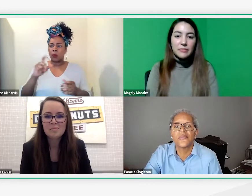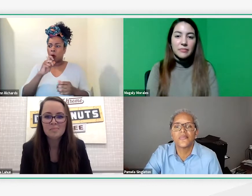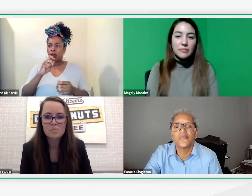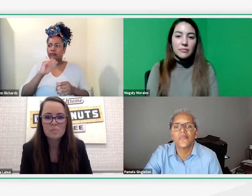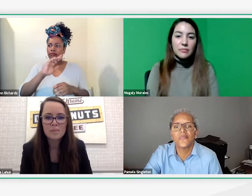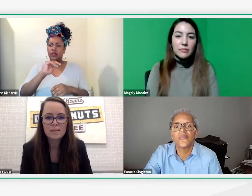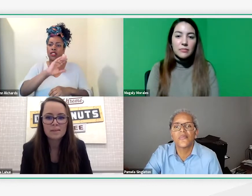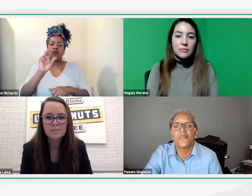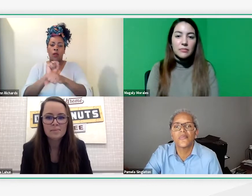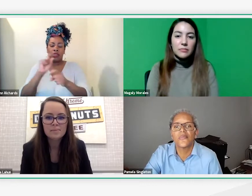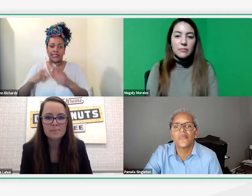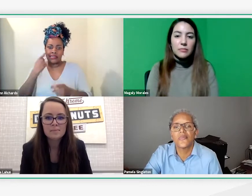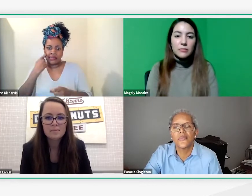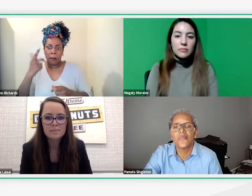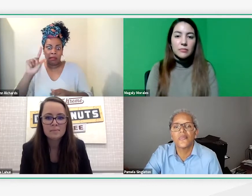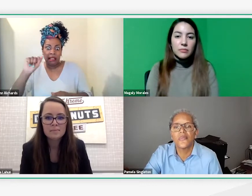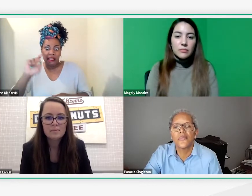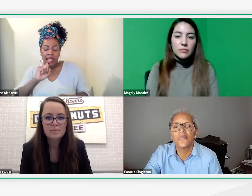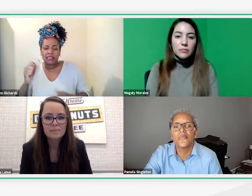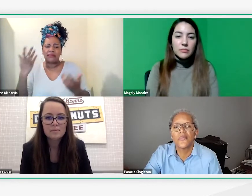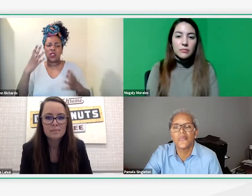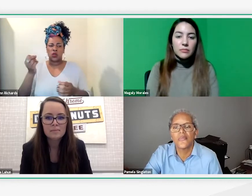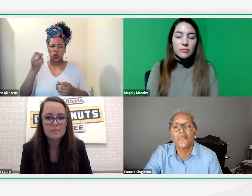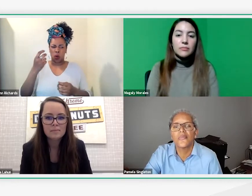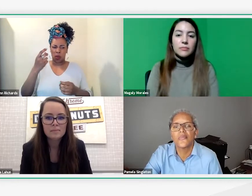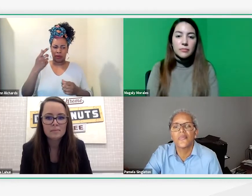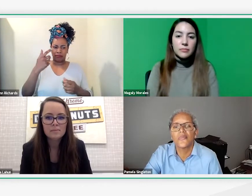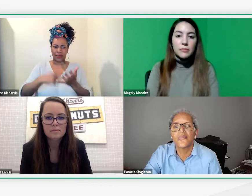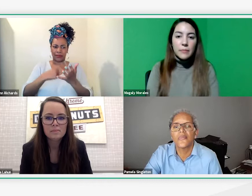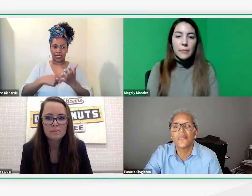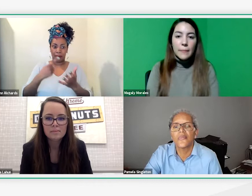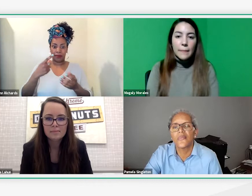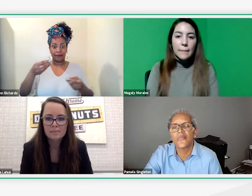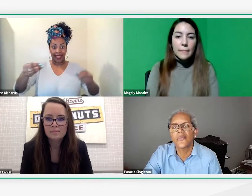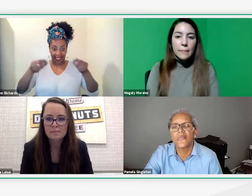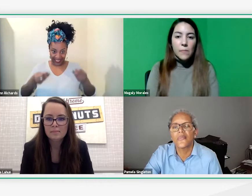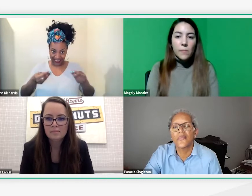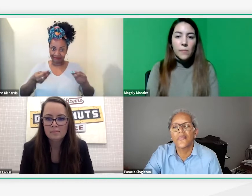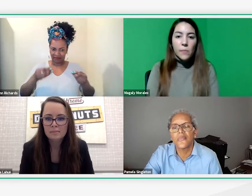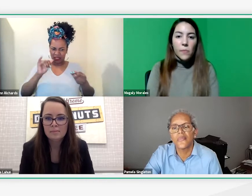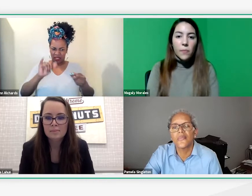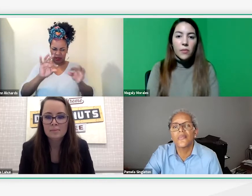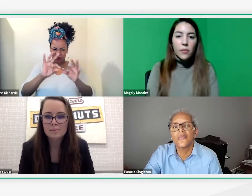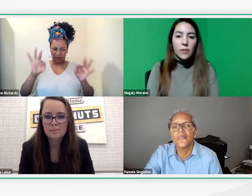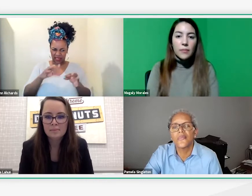Maybe some of you are younger viewers, and you are recently getting involved with